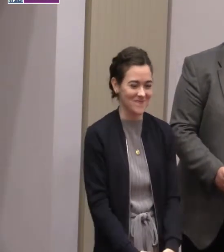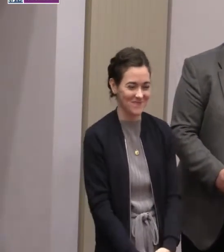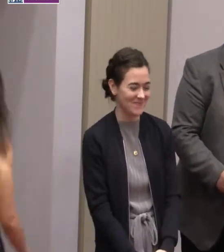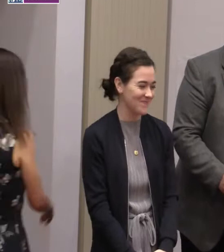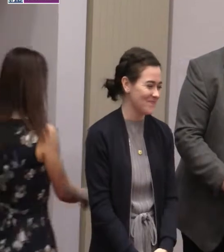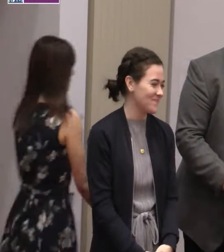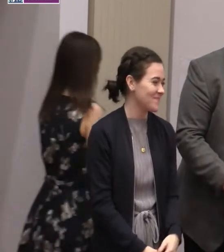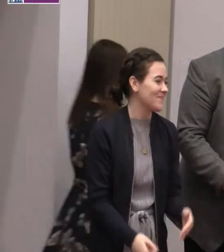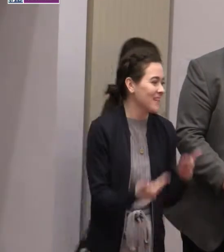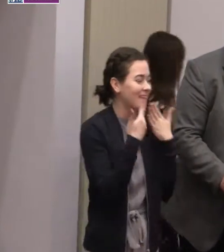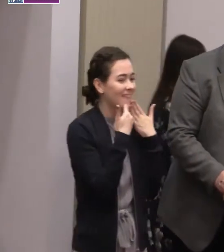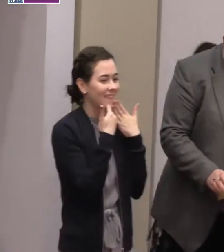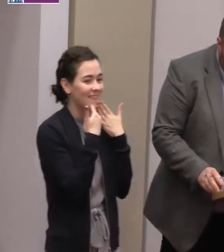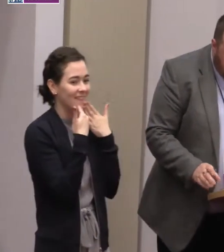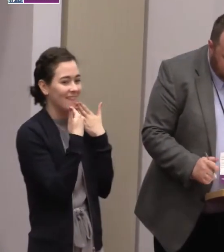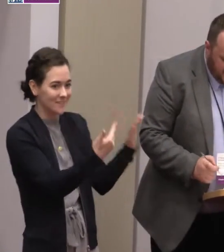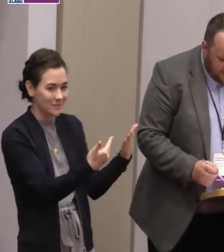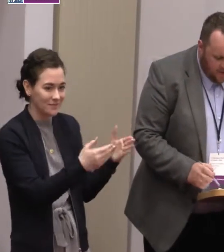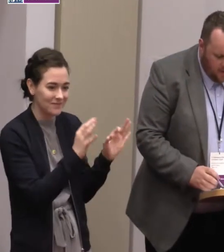Thanks, Elizabeth for another excellent presentation.